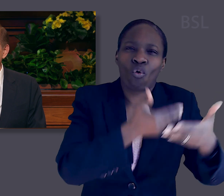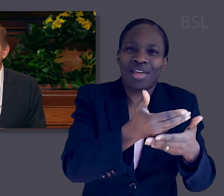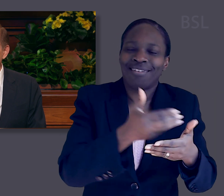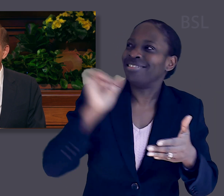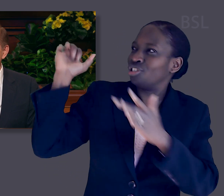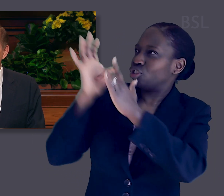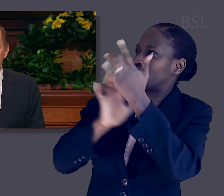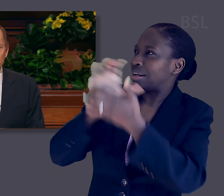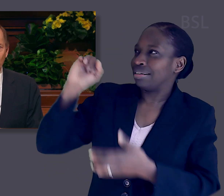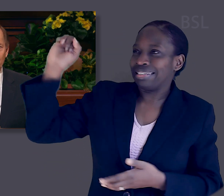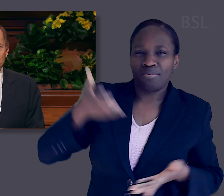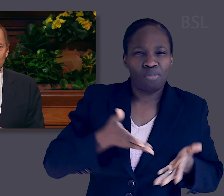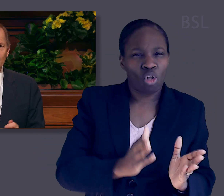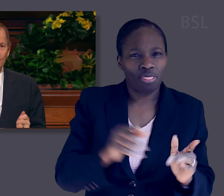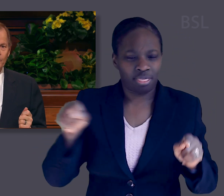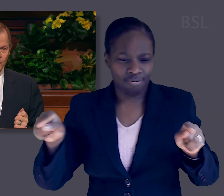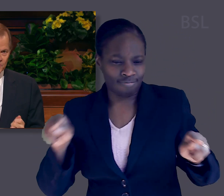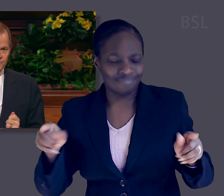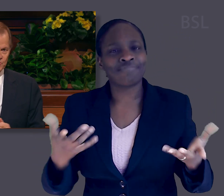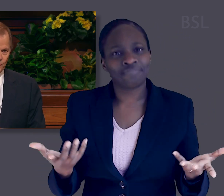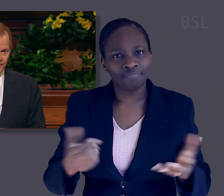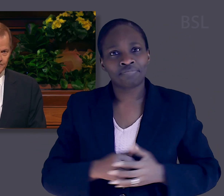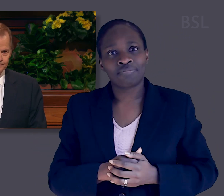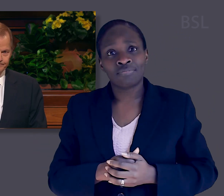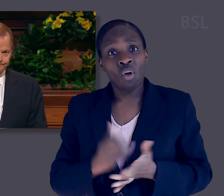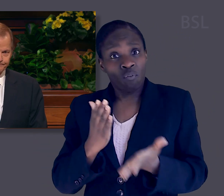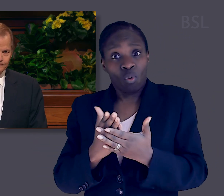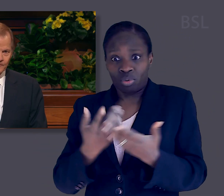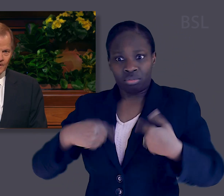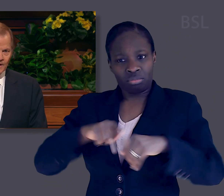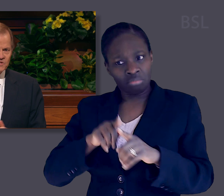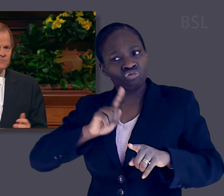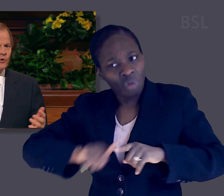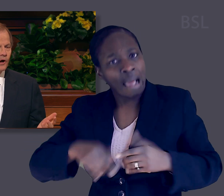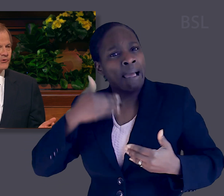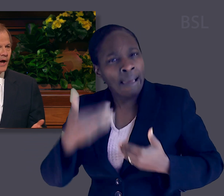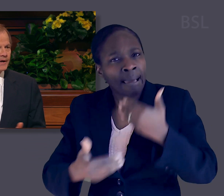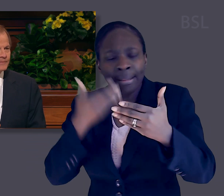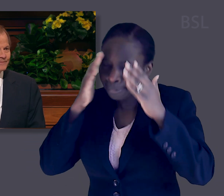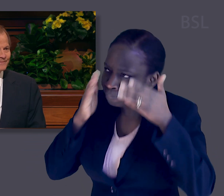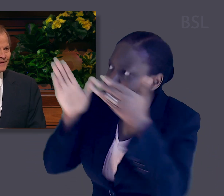of the birth of Jesus Christ, the Christmas story? It seems we are all trying.